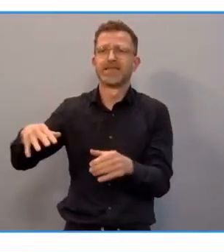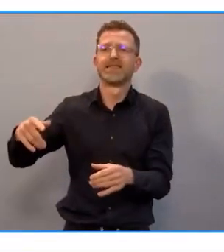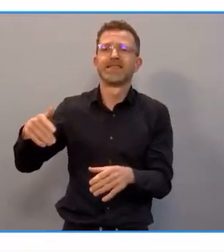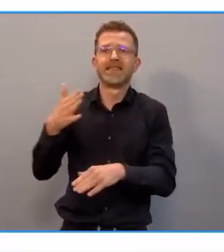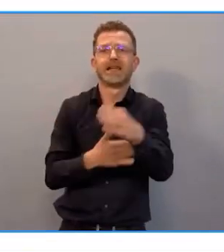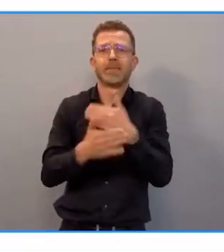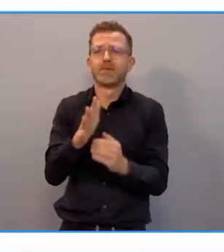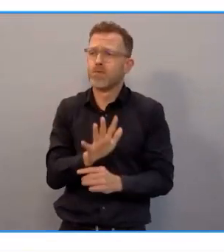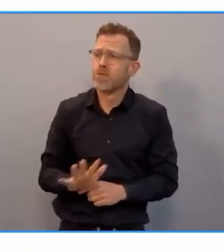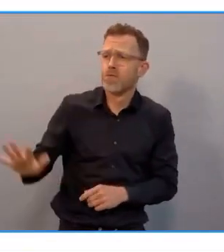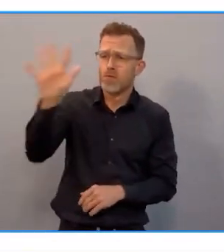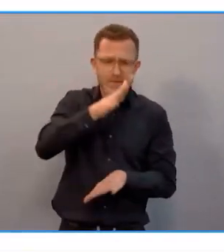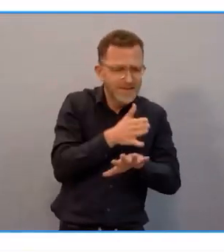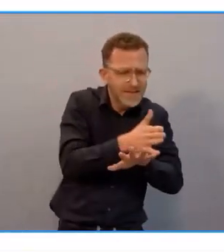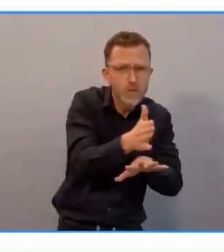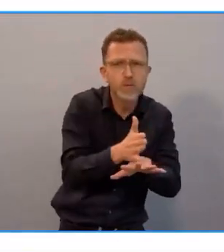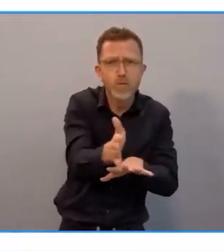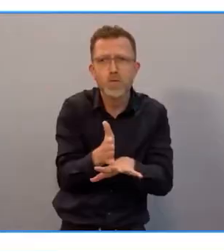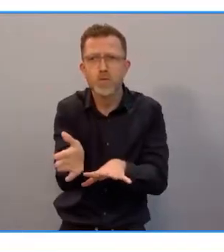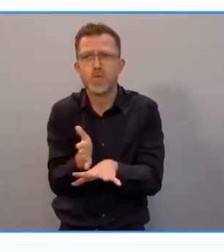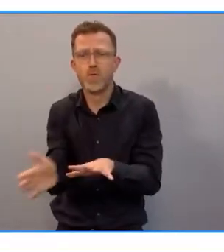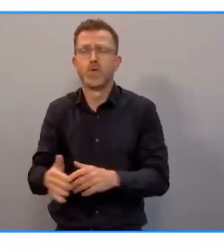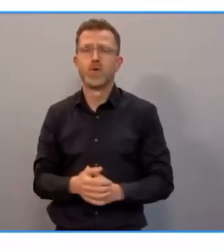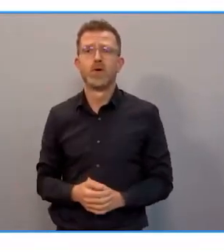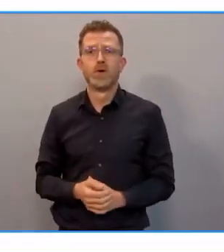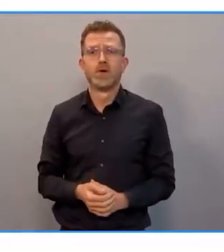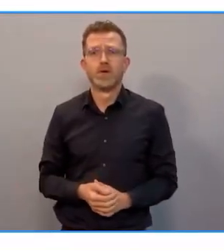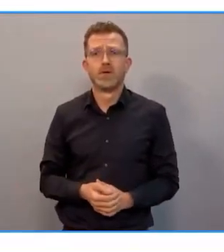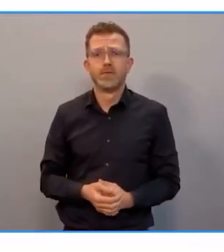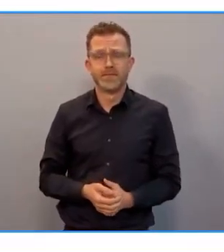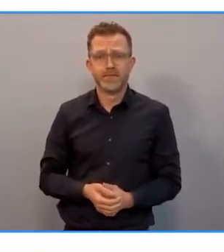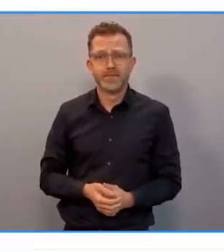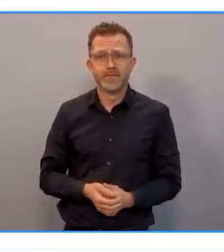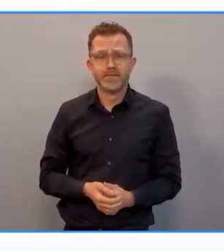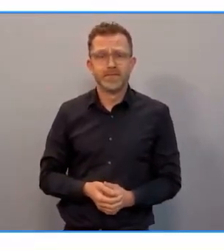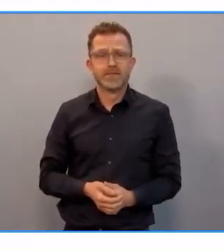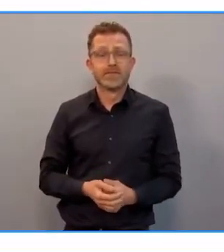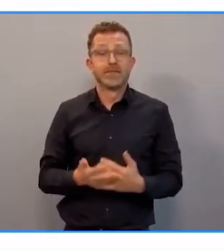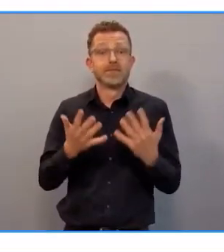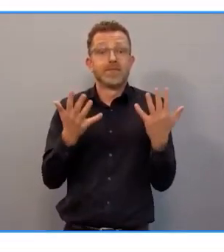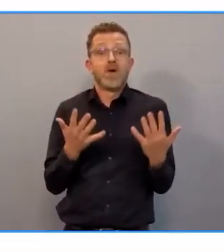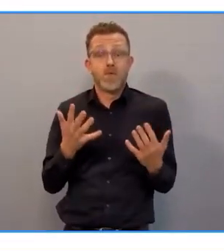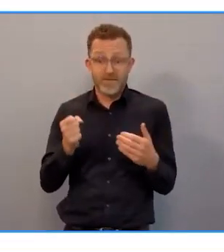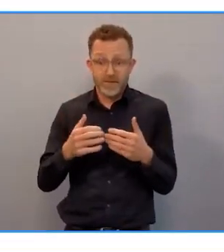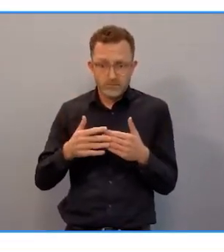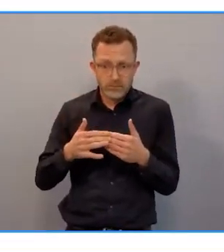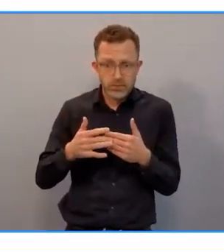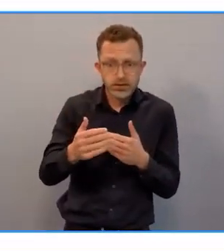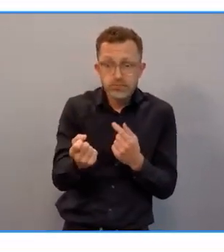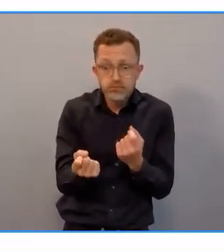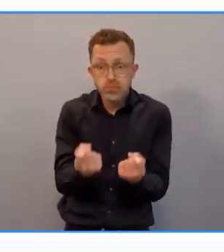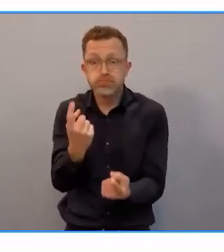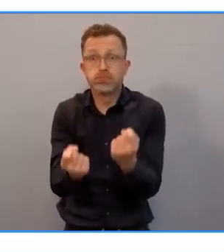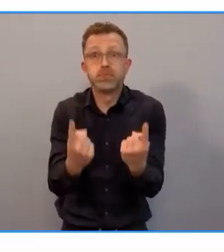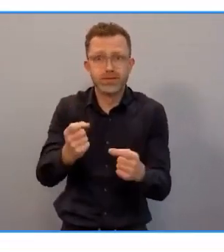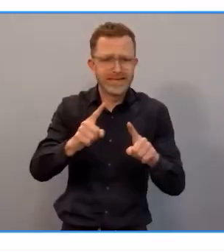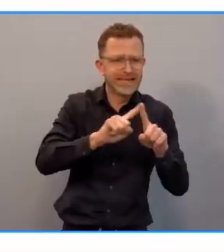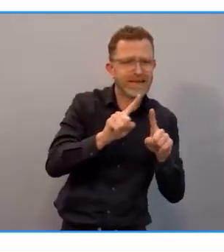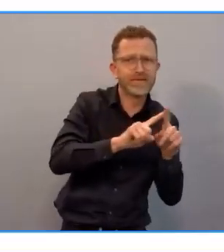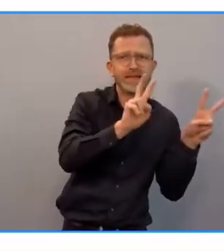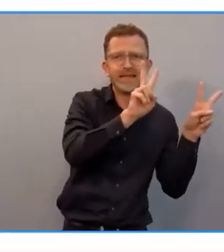How are the commitments going to translate into changes in the life of a